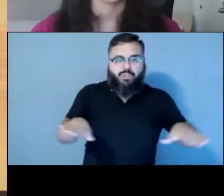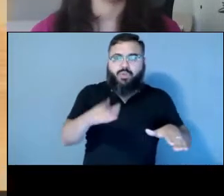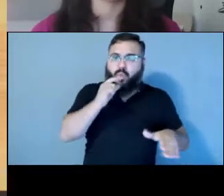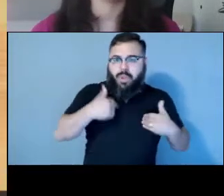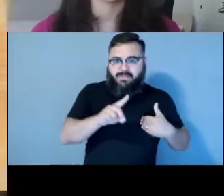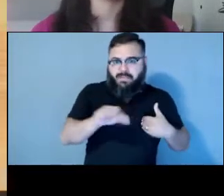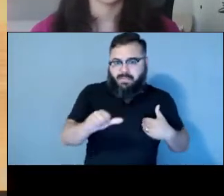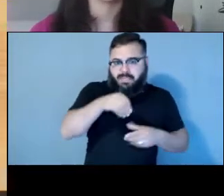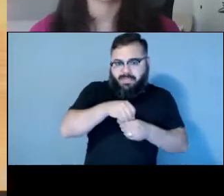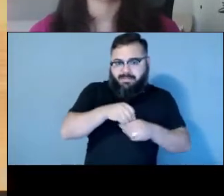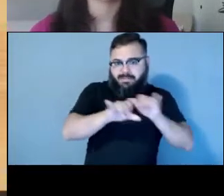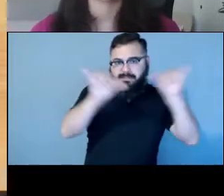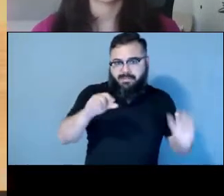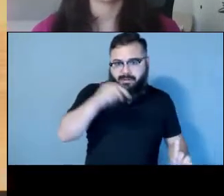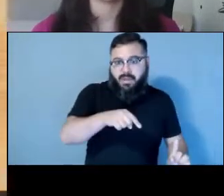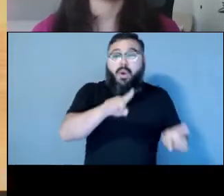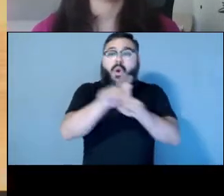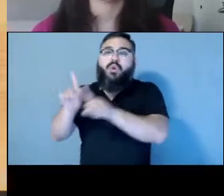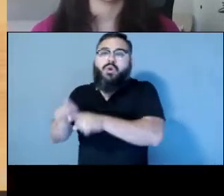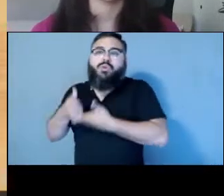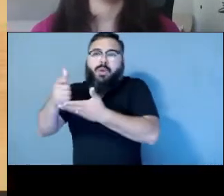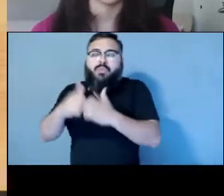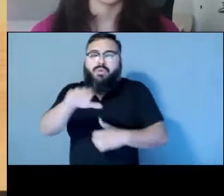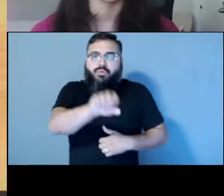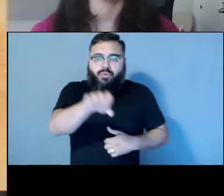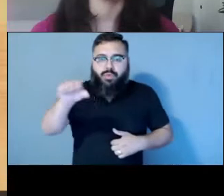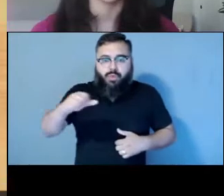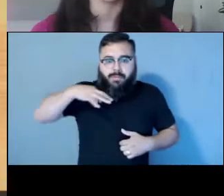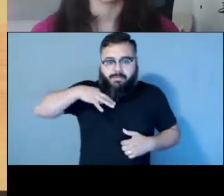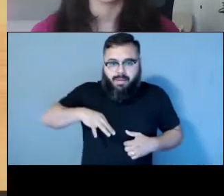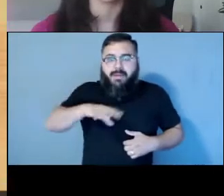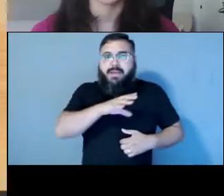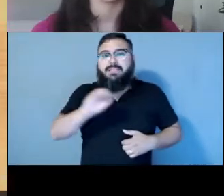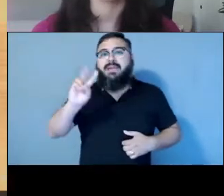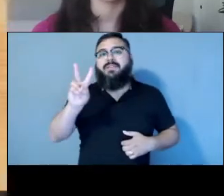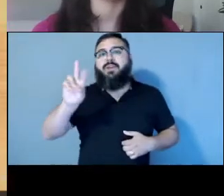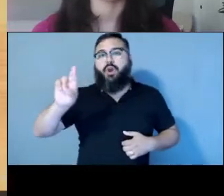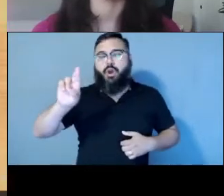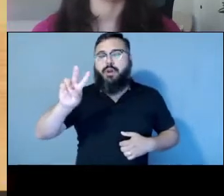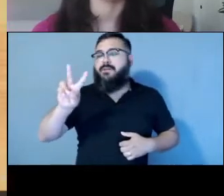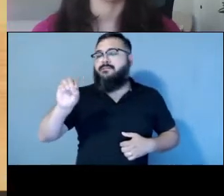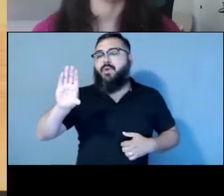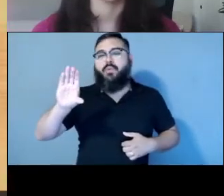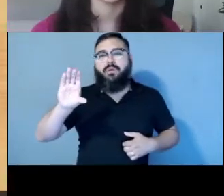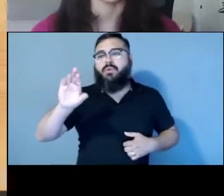and then we also help with social security benefits and VR services, vocational rehabilitation services,